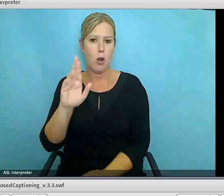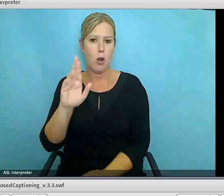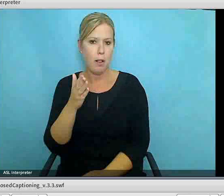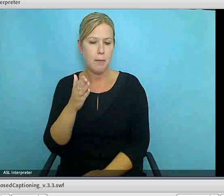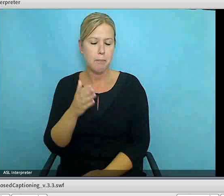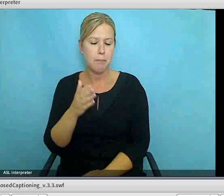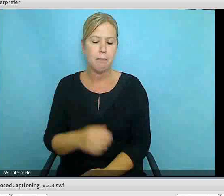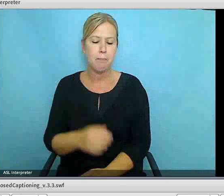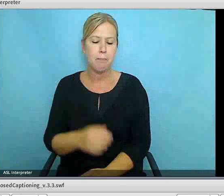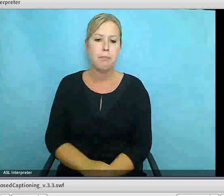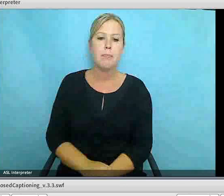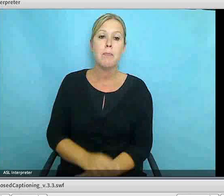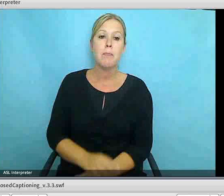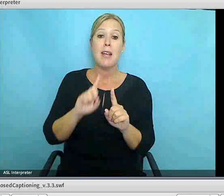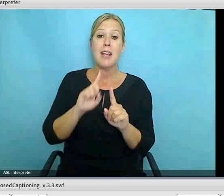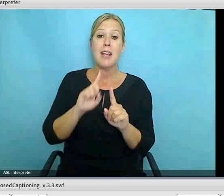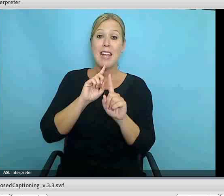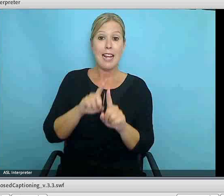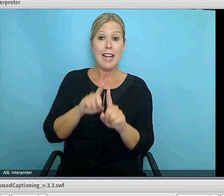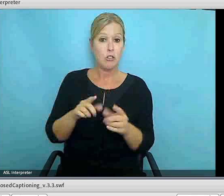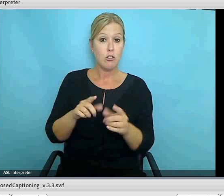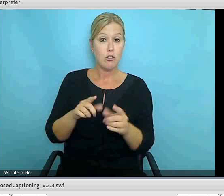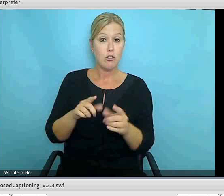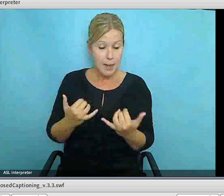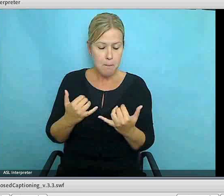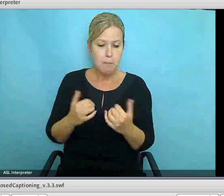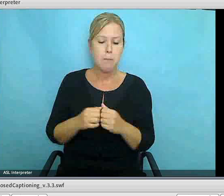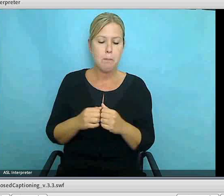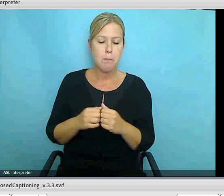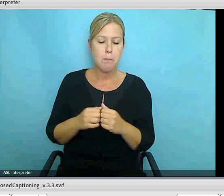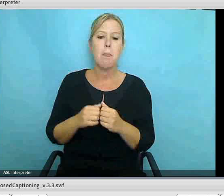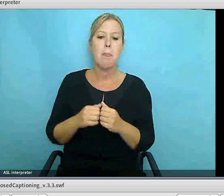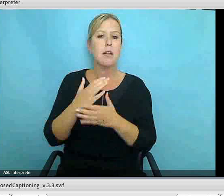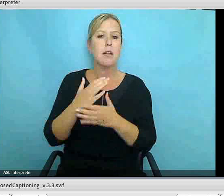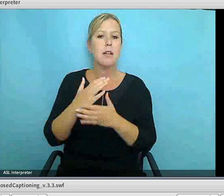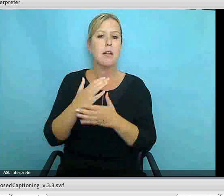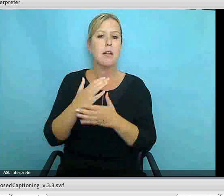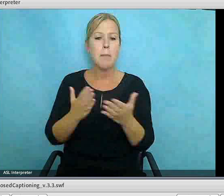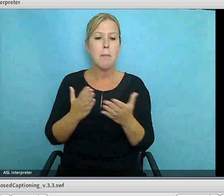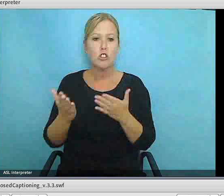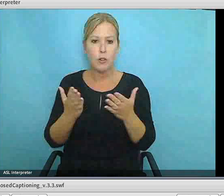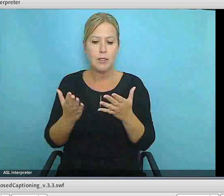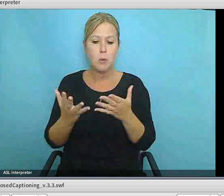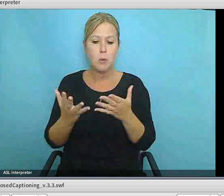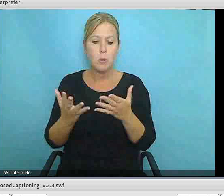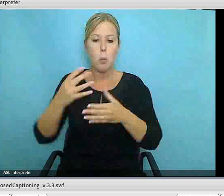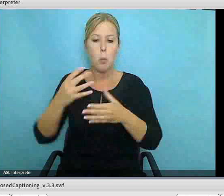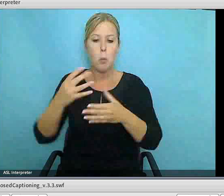in this program. Again, we're joining together Medicare and Medicaid services.